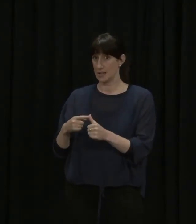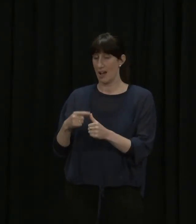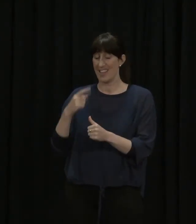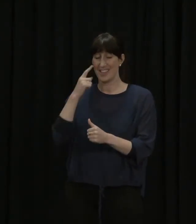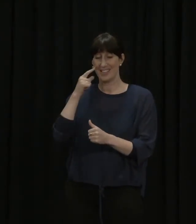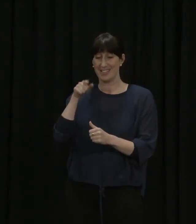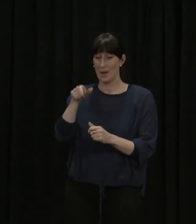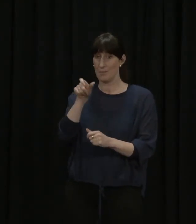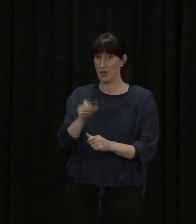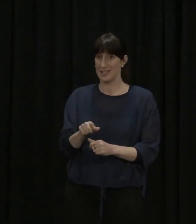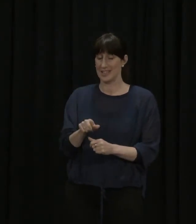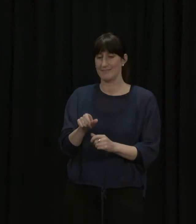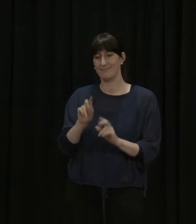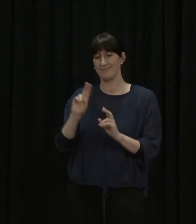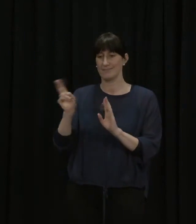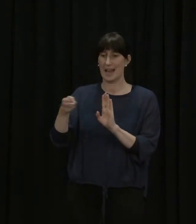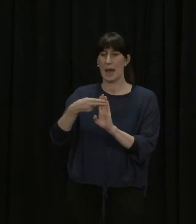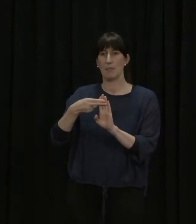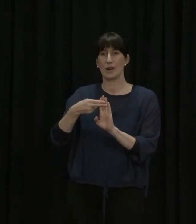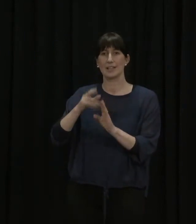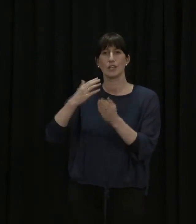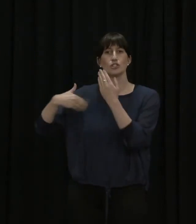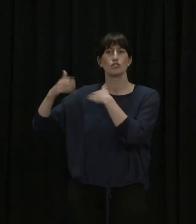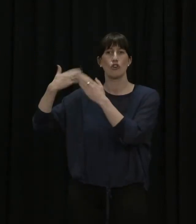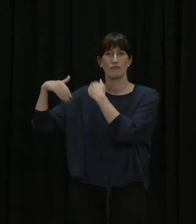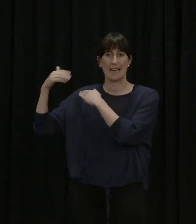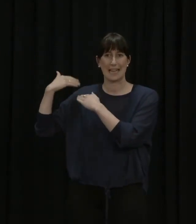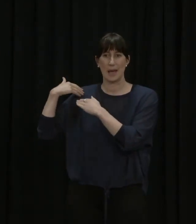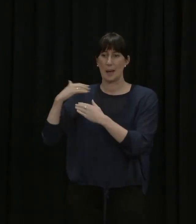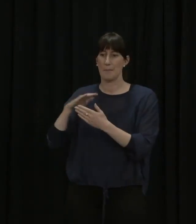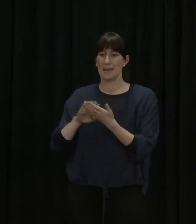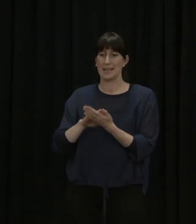any link to the Christchurch case?